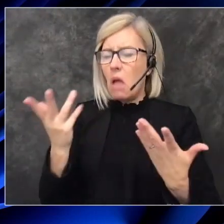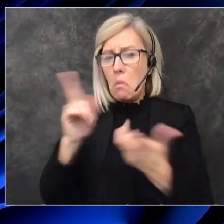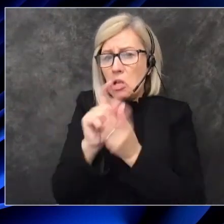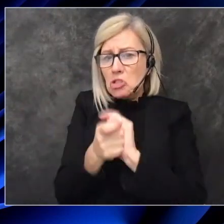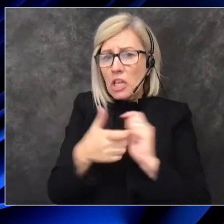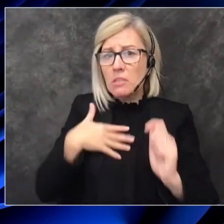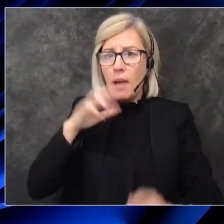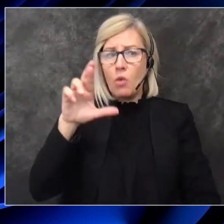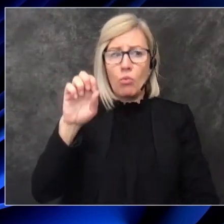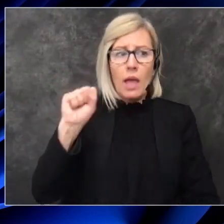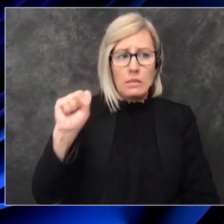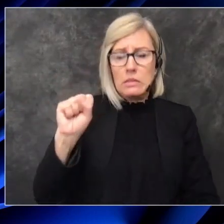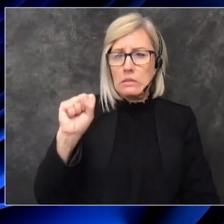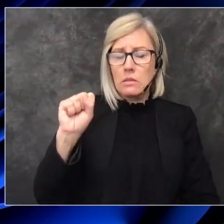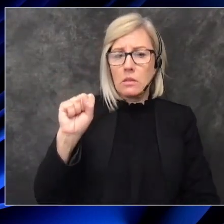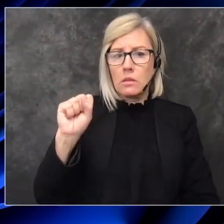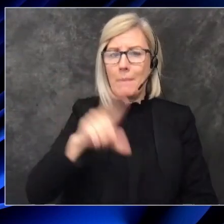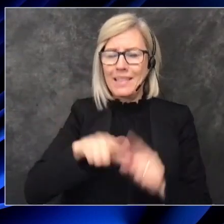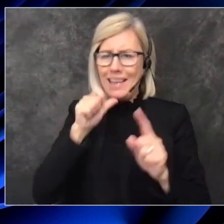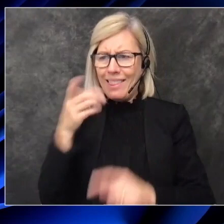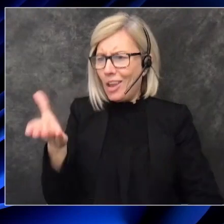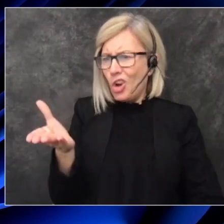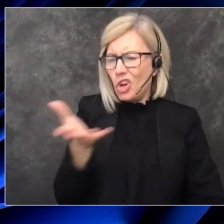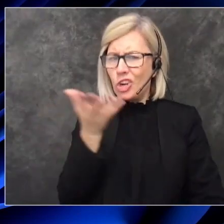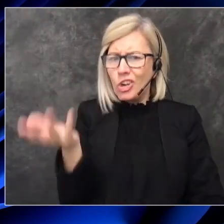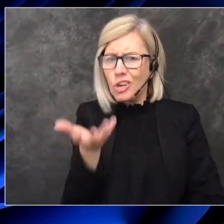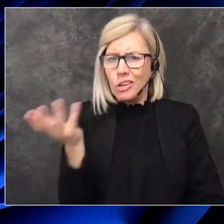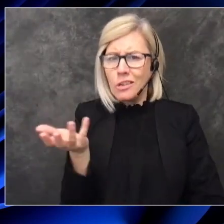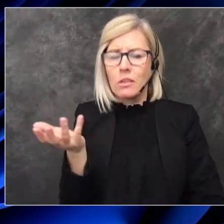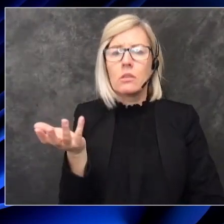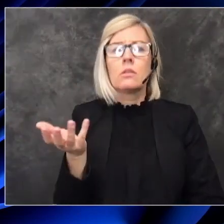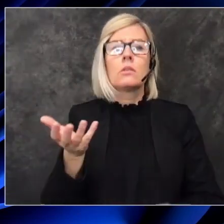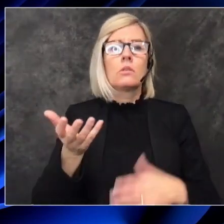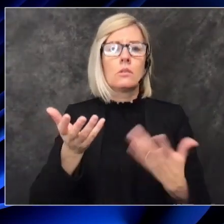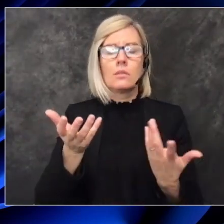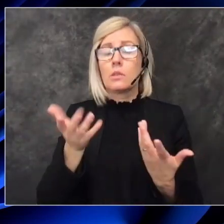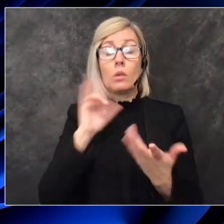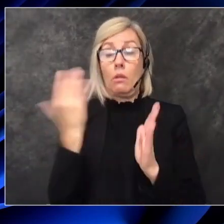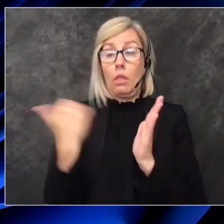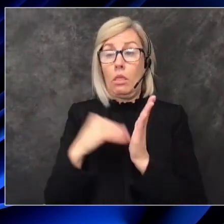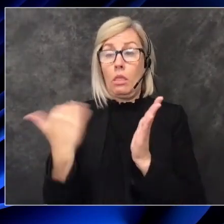but it's not here, and so there was this gratuitous redundancy because we had multiple